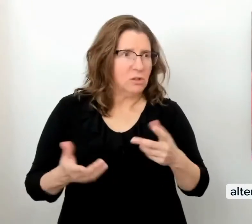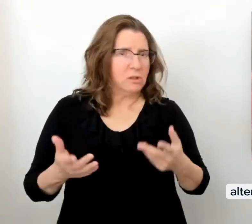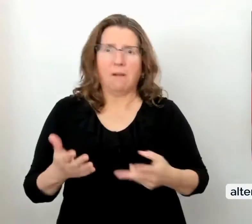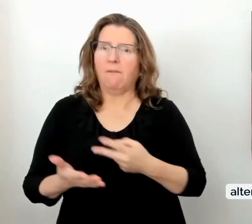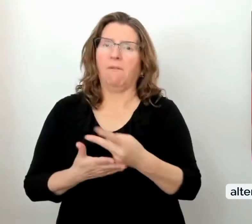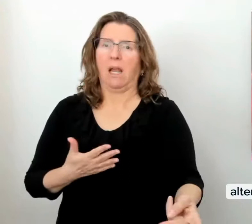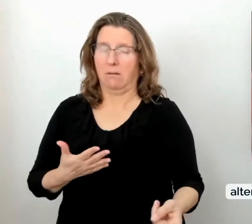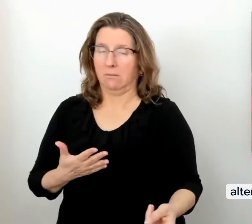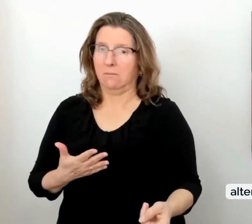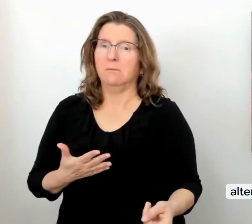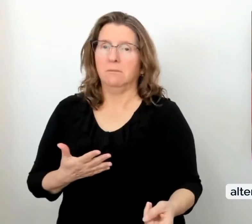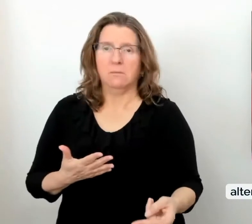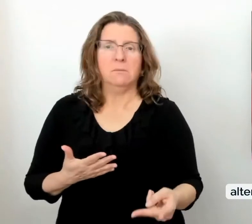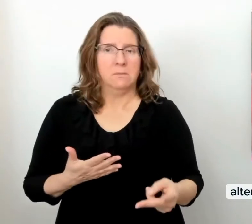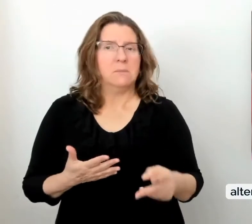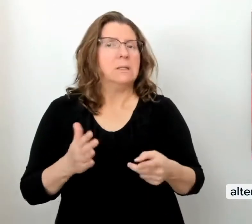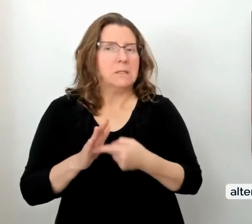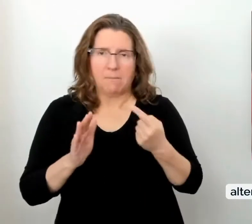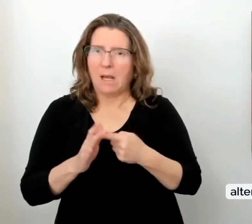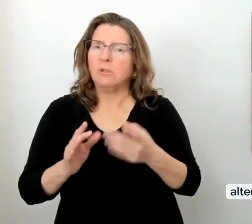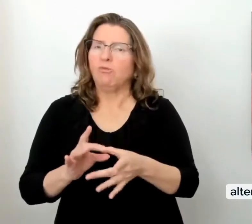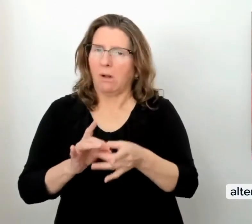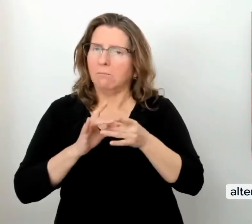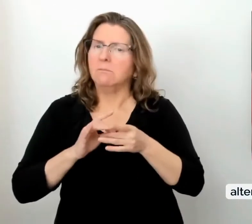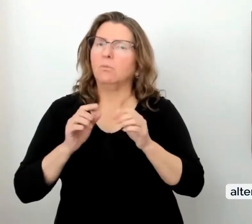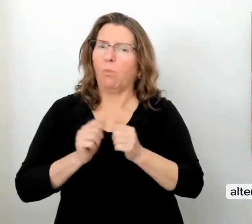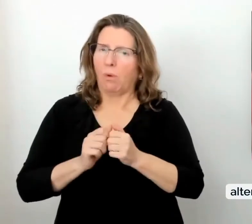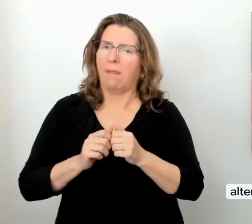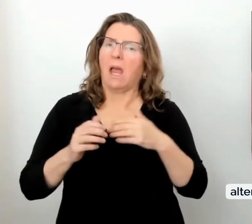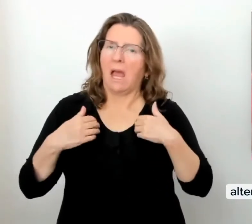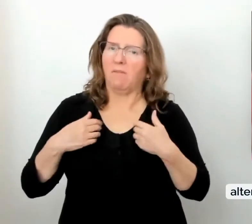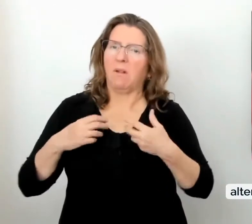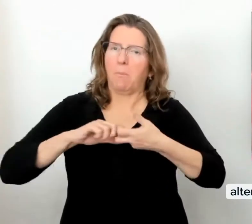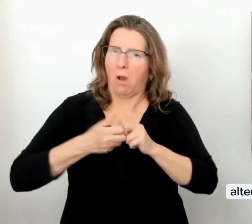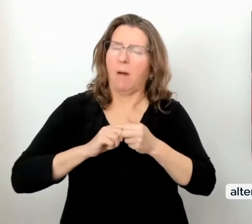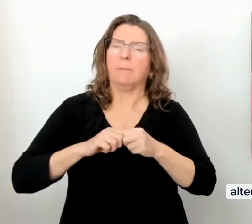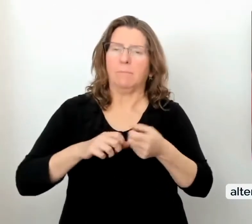Maybe the problem was not yours. Maybe the test was poorly constructed.